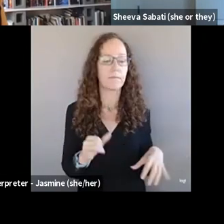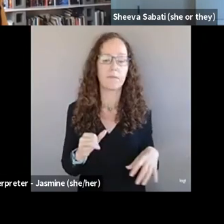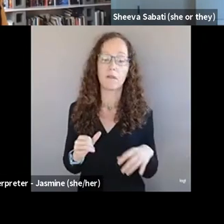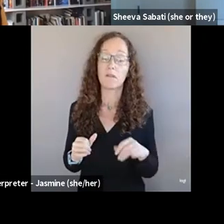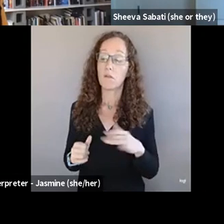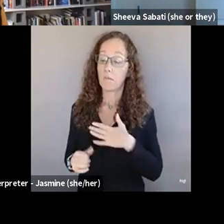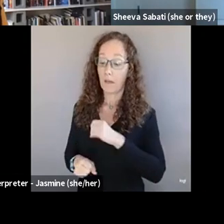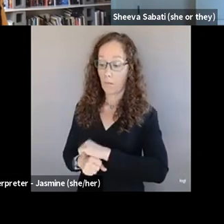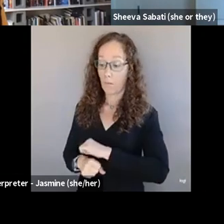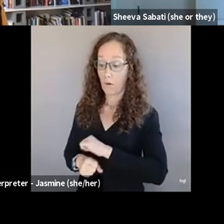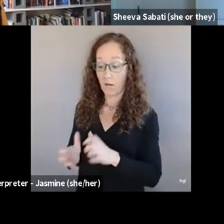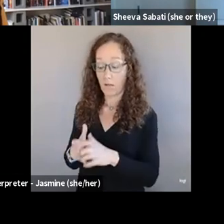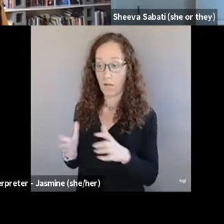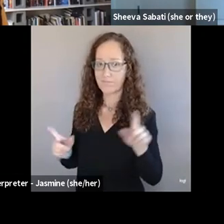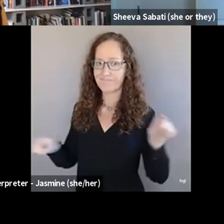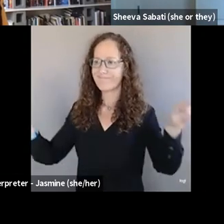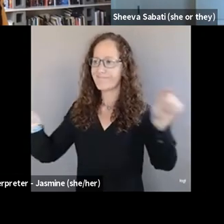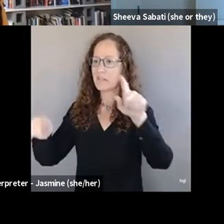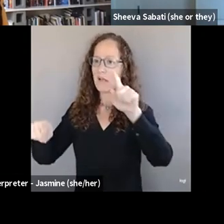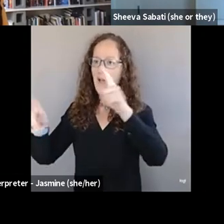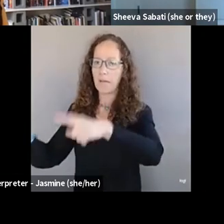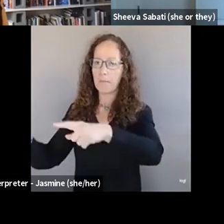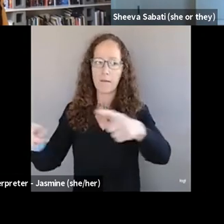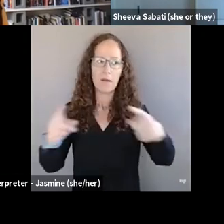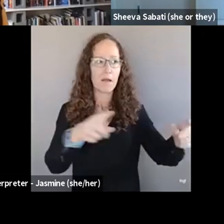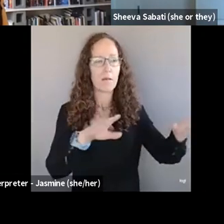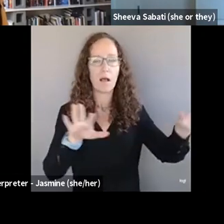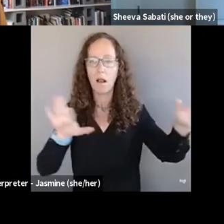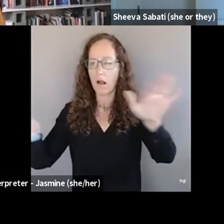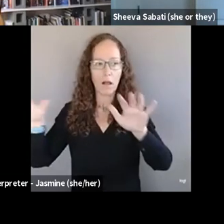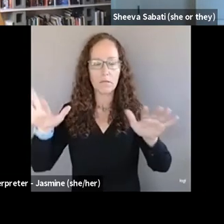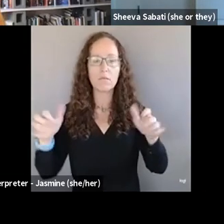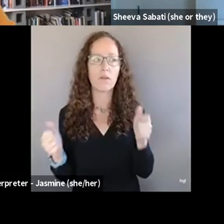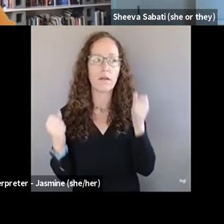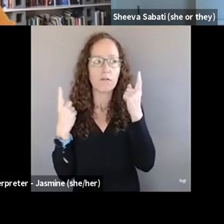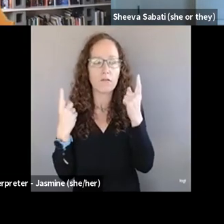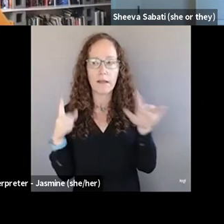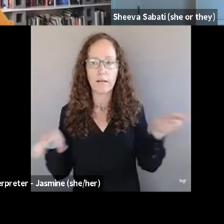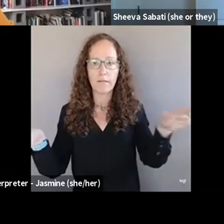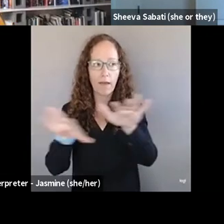and inside of myself. And then I love what I'm Lea shared about